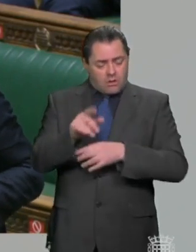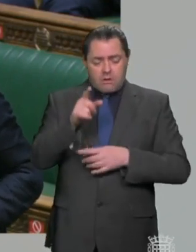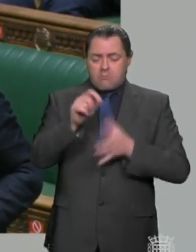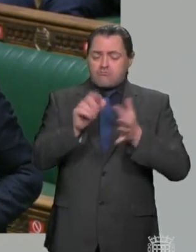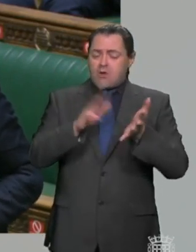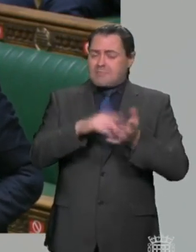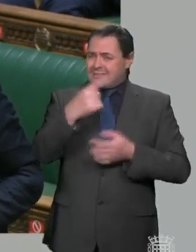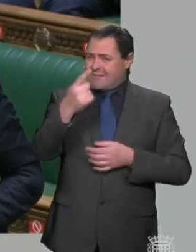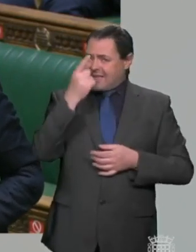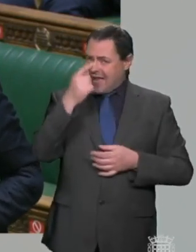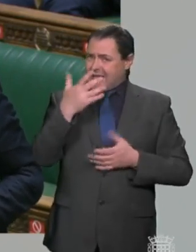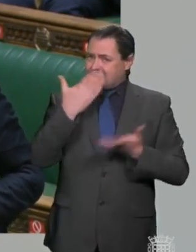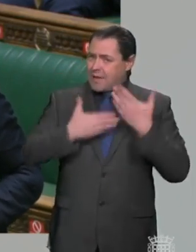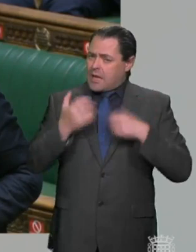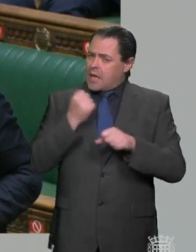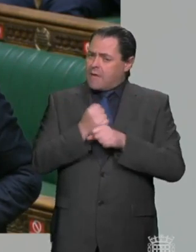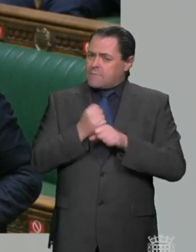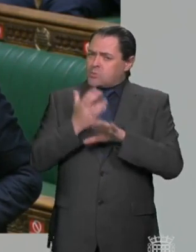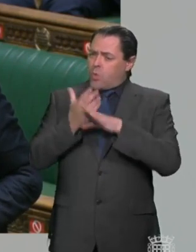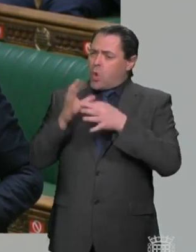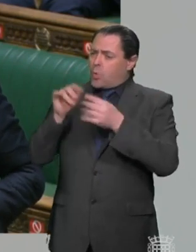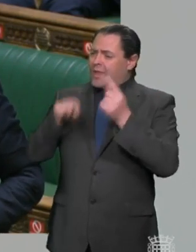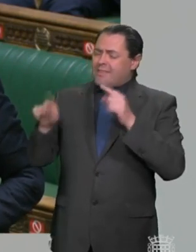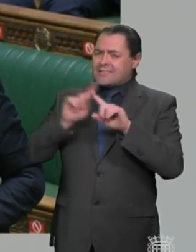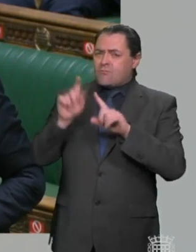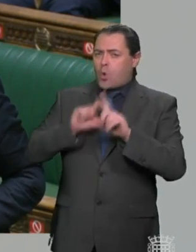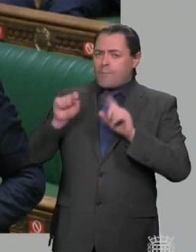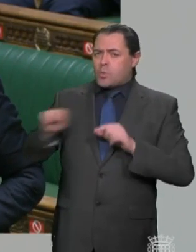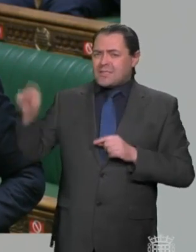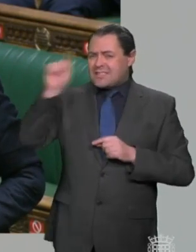how the Government will work with fishing communities, such as that in Lowestoft,